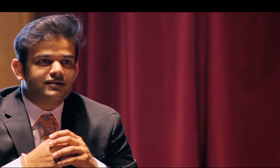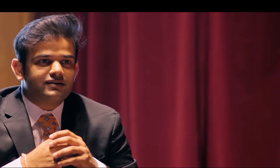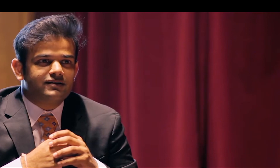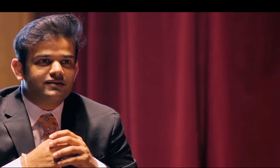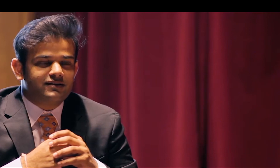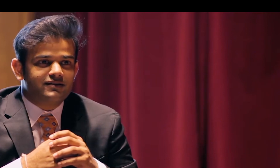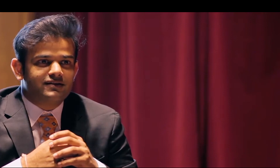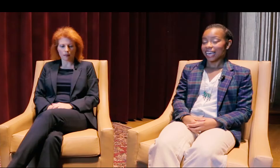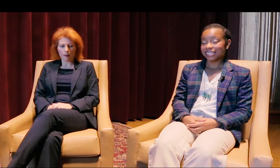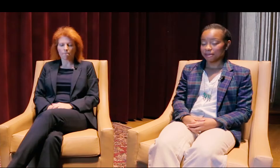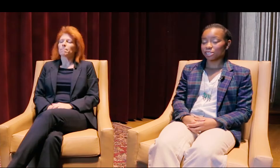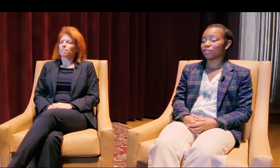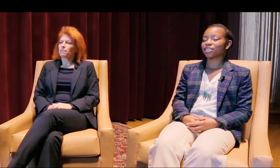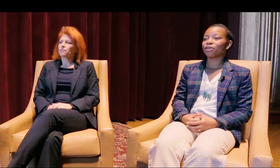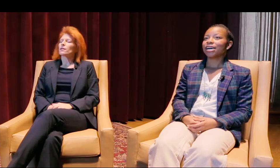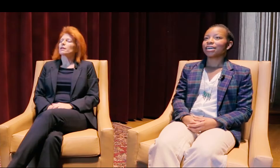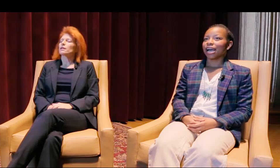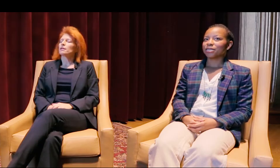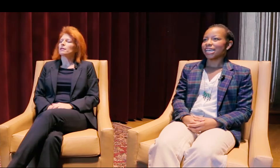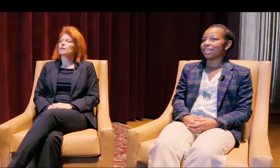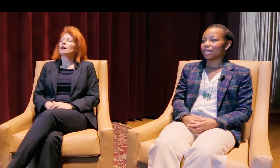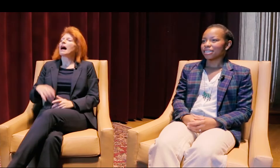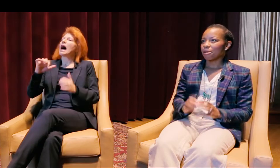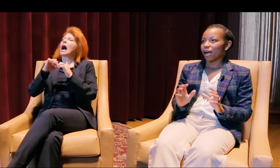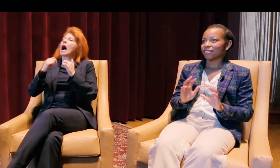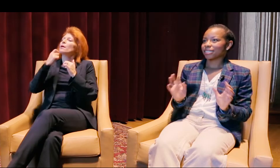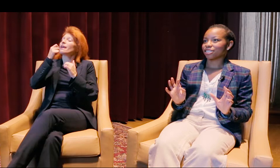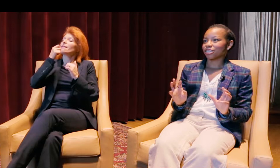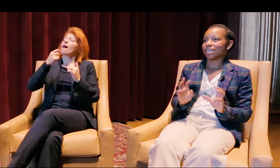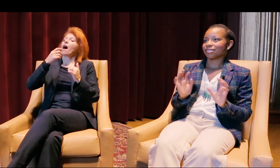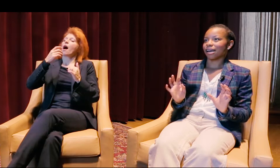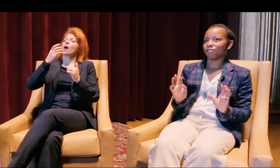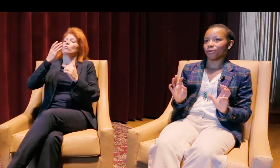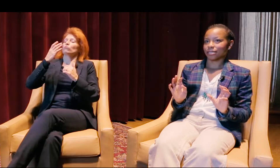into the non-profit segment? Yes, absolutely. So, I would say not the non-profit sector itself